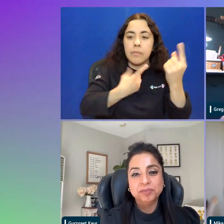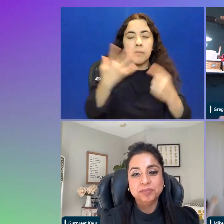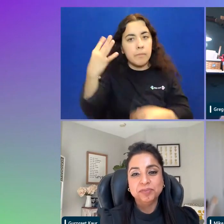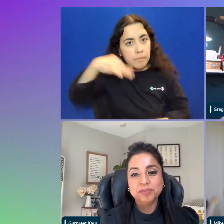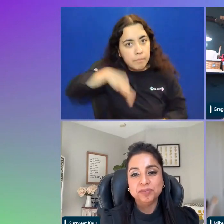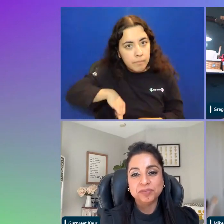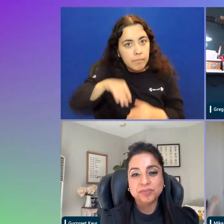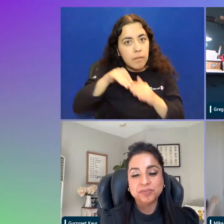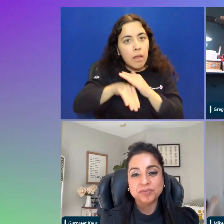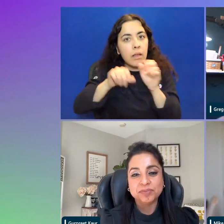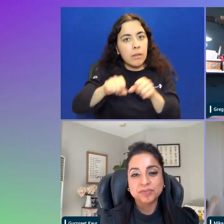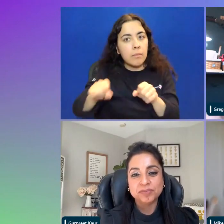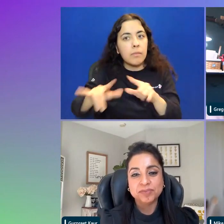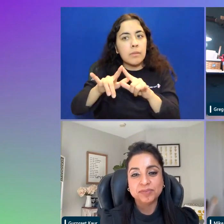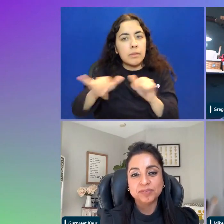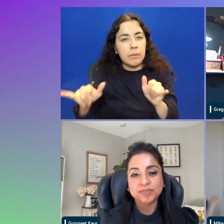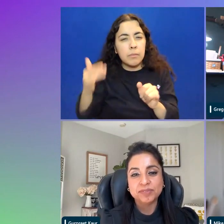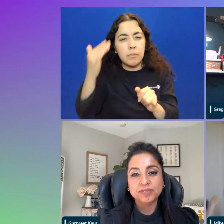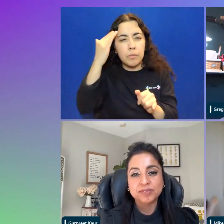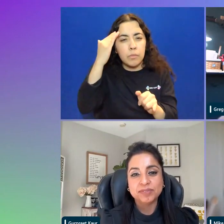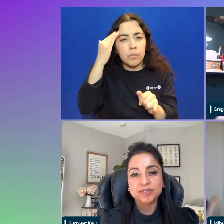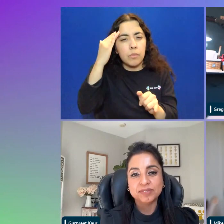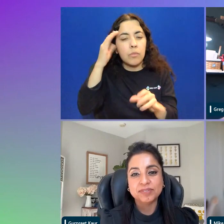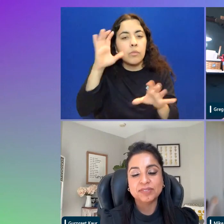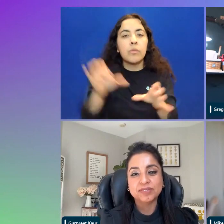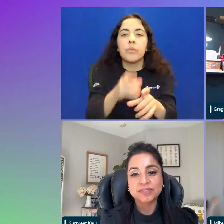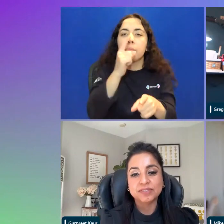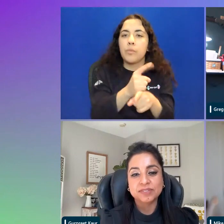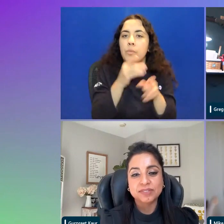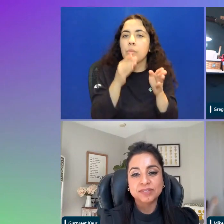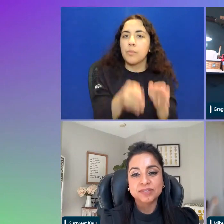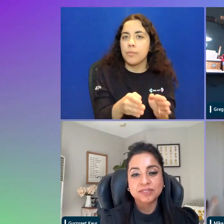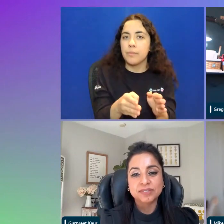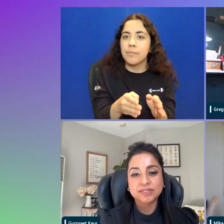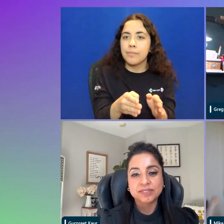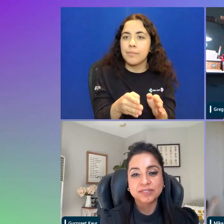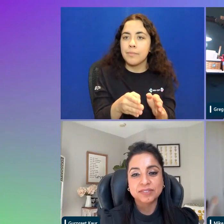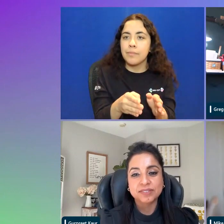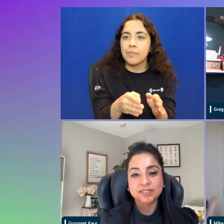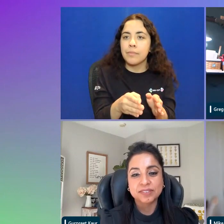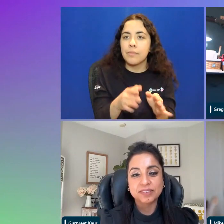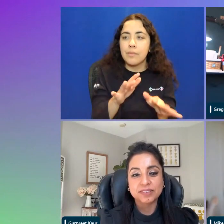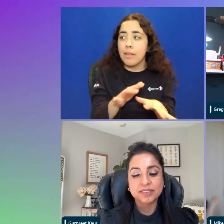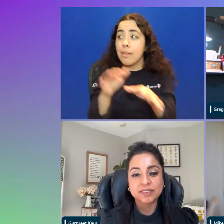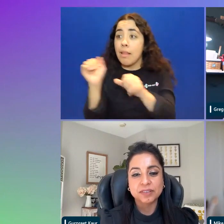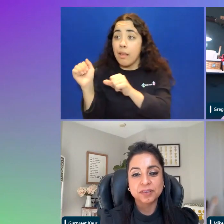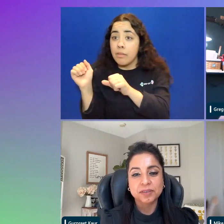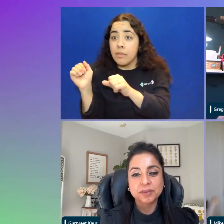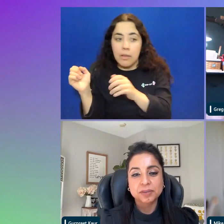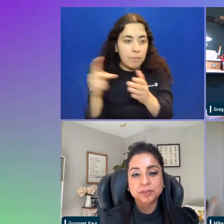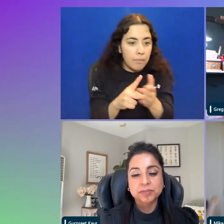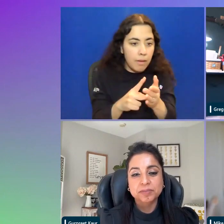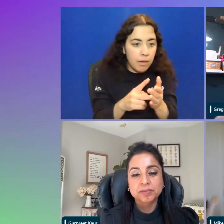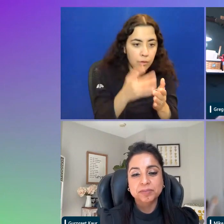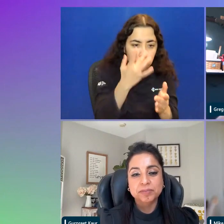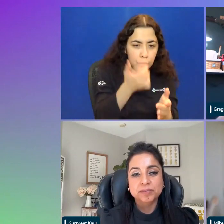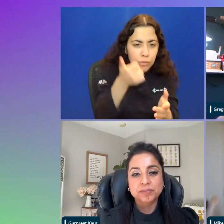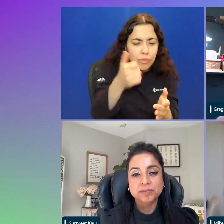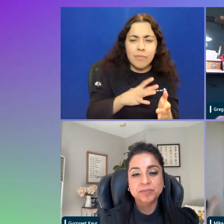also know we talk about how to do it. The right way. Right. So if you you know, if you shift left and do it earlier in the